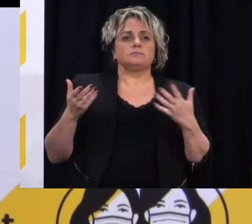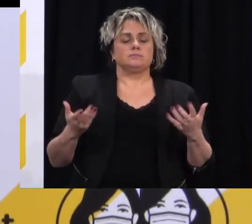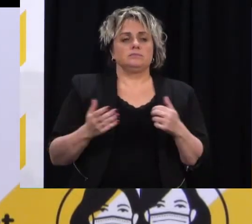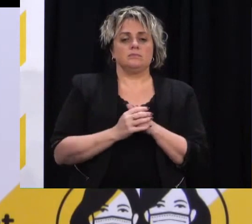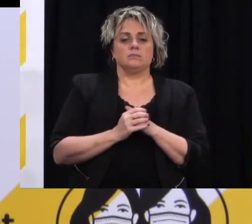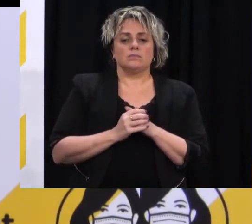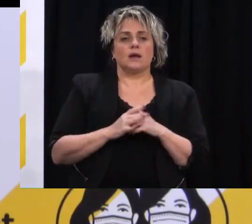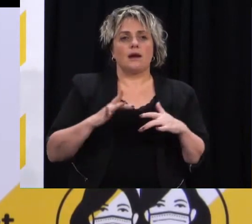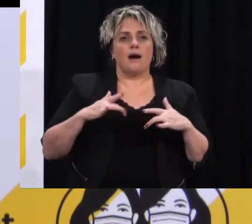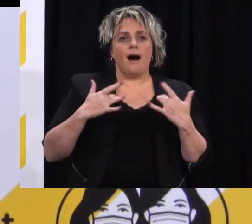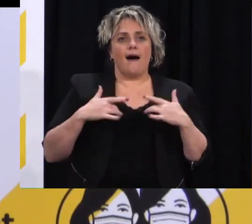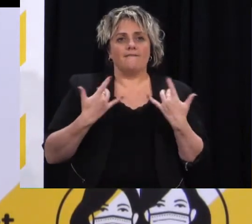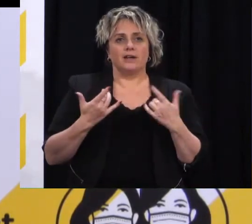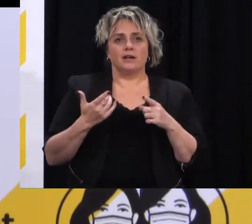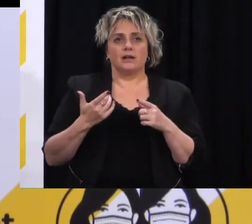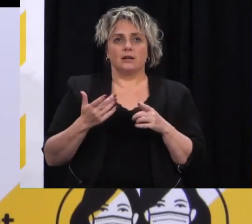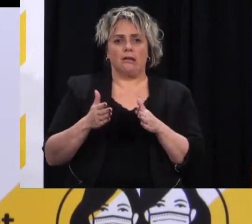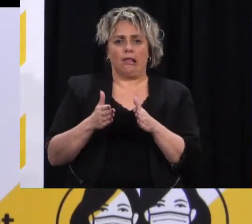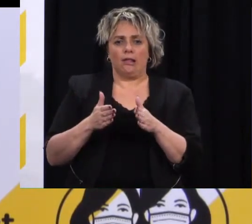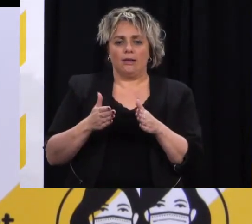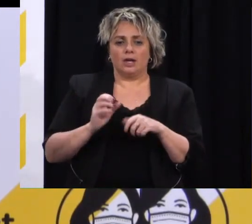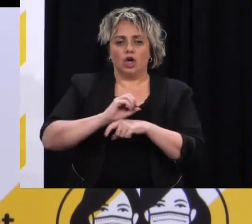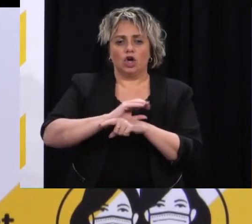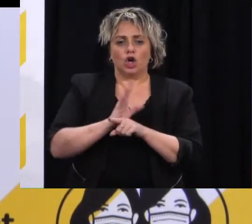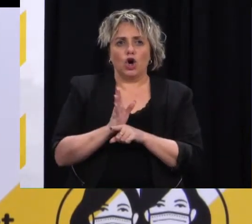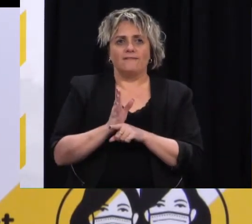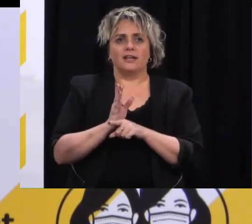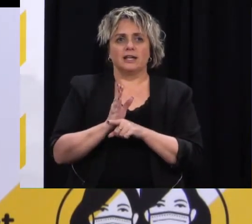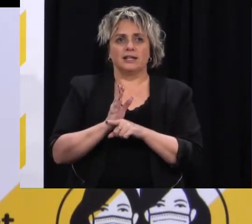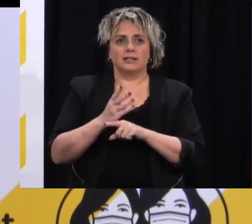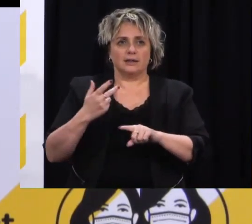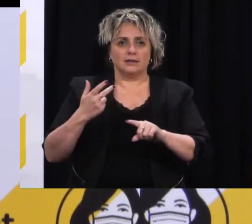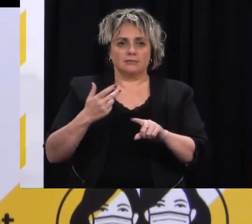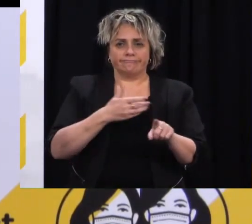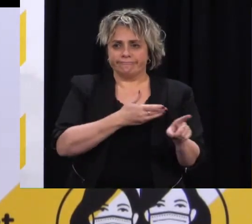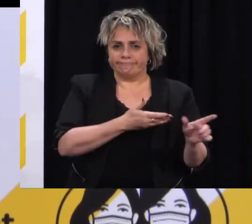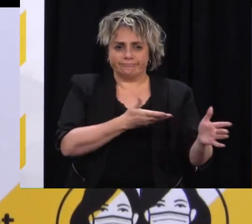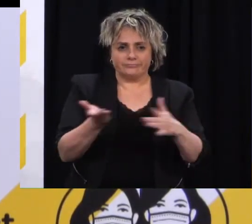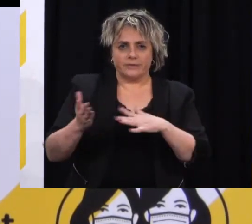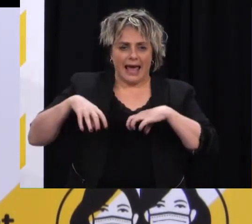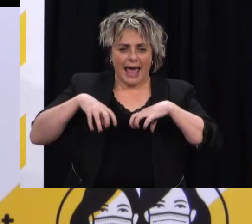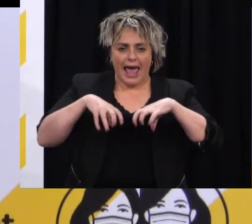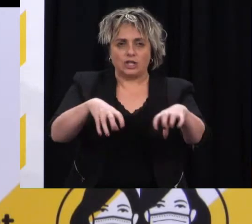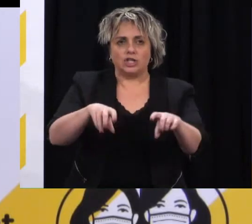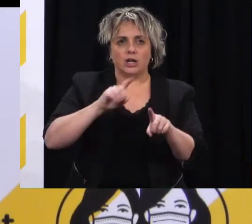flood but this is particularly bad timing. How much of a